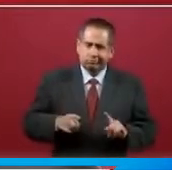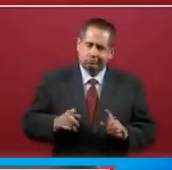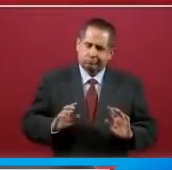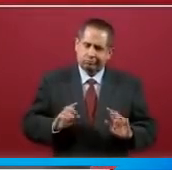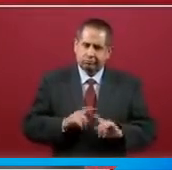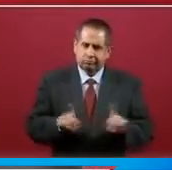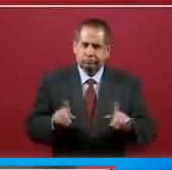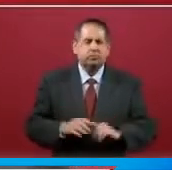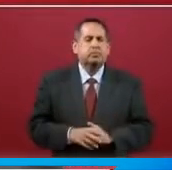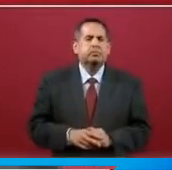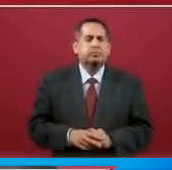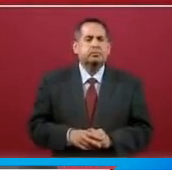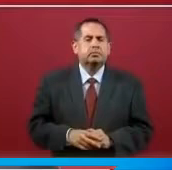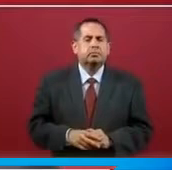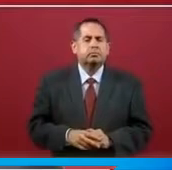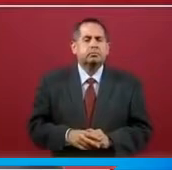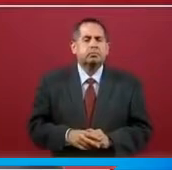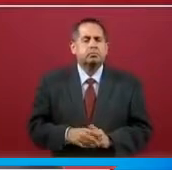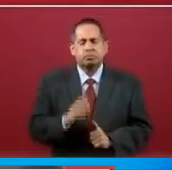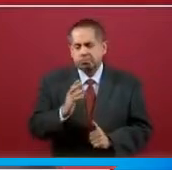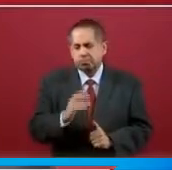Vicente Serrano of the alternative media "Sin Censura"